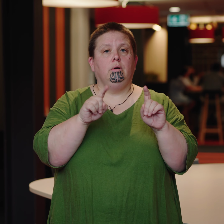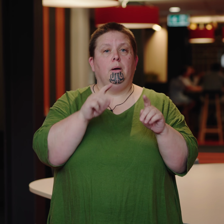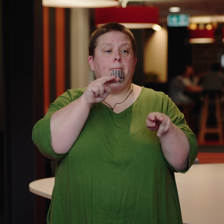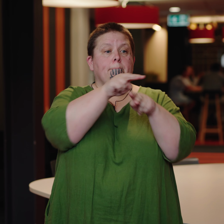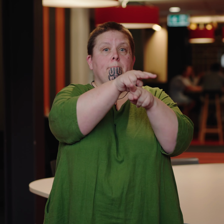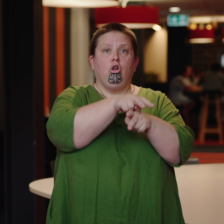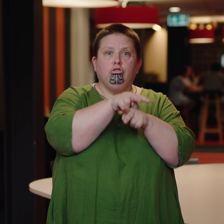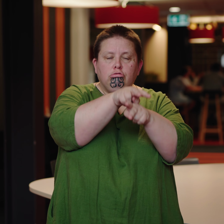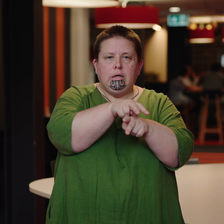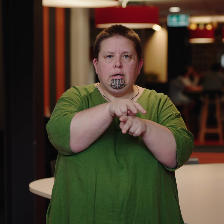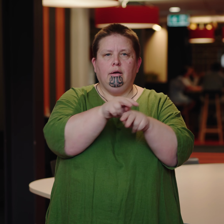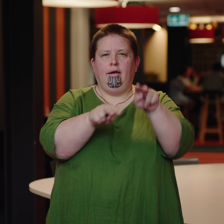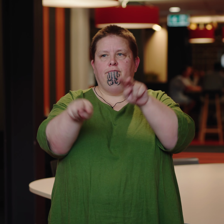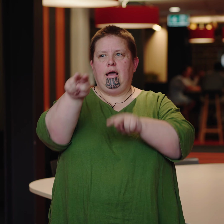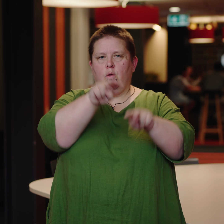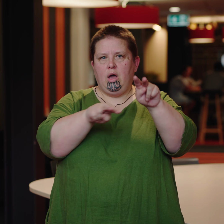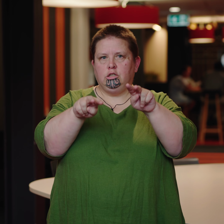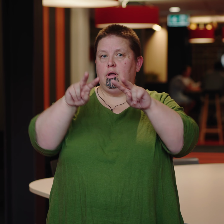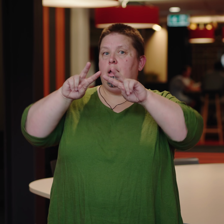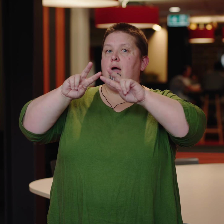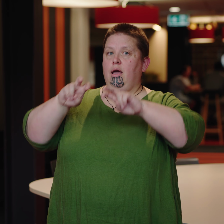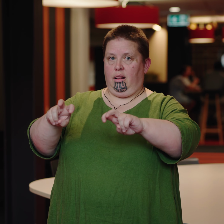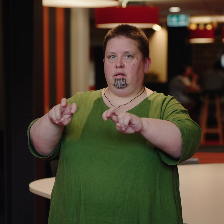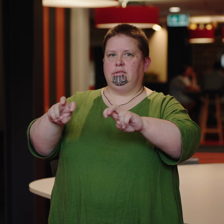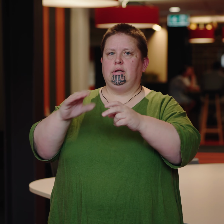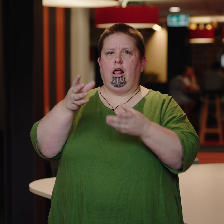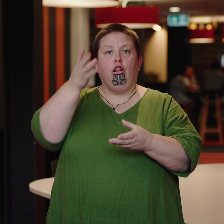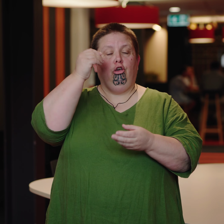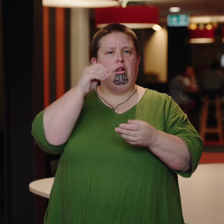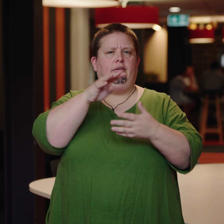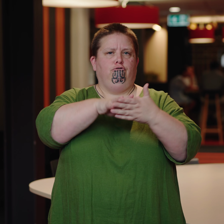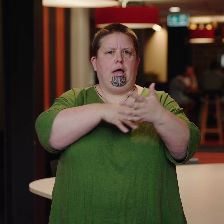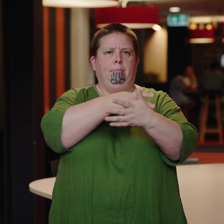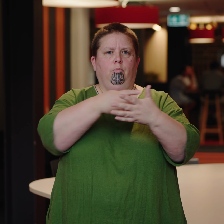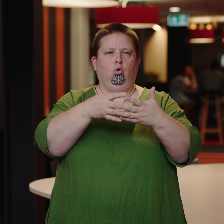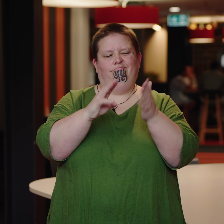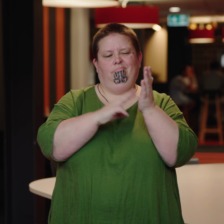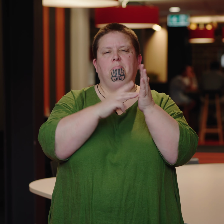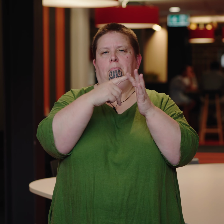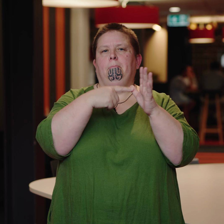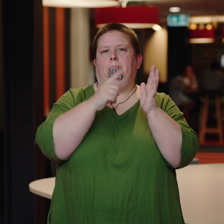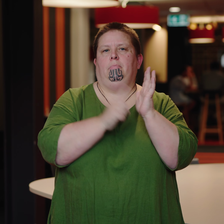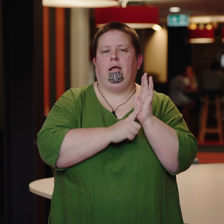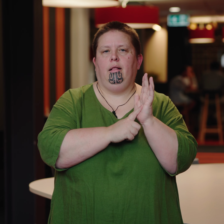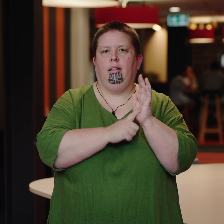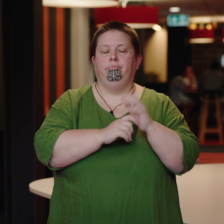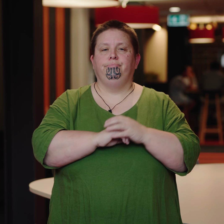of the monitoring, evaluation, analysis and learning, MEAL framework.